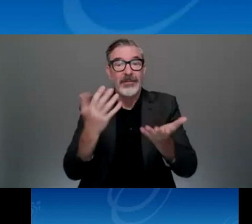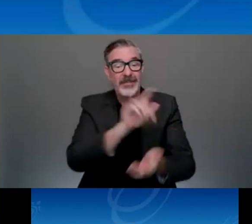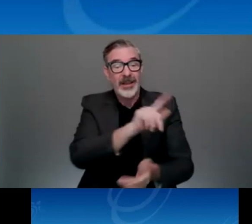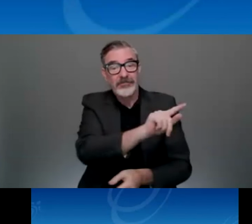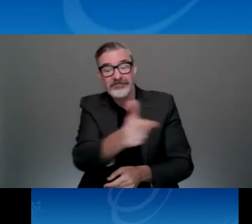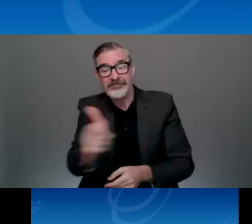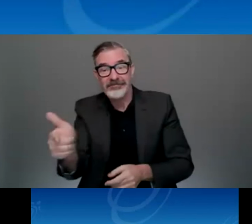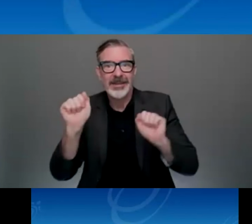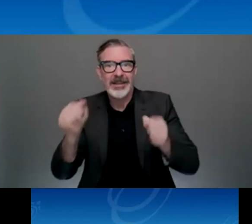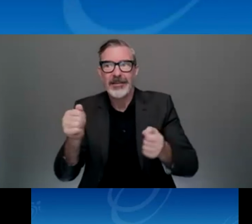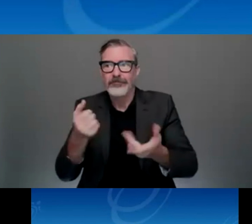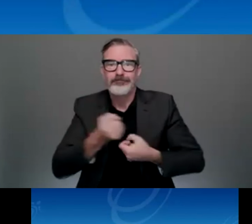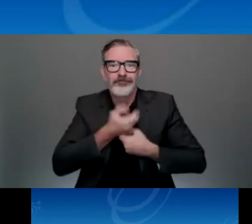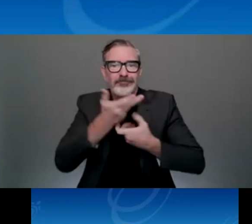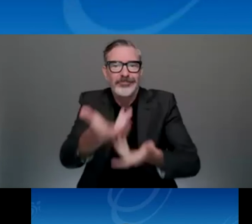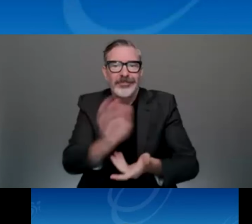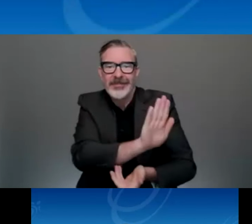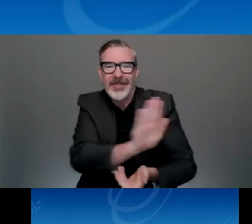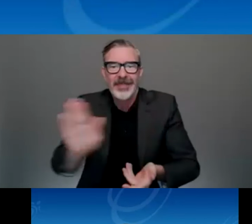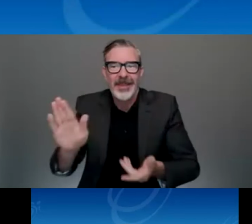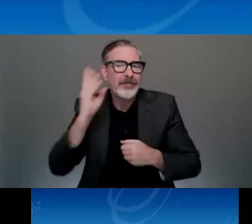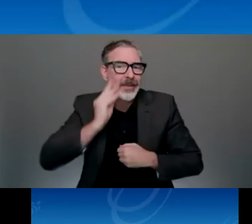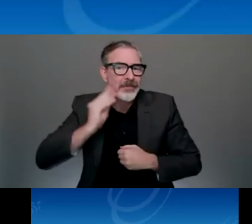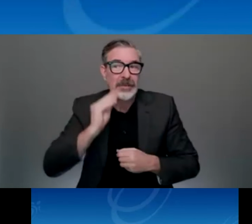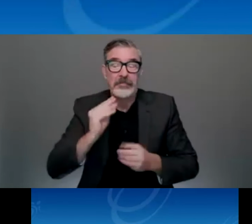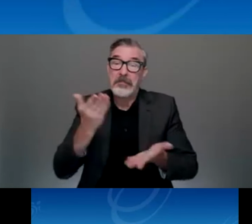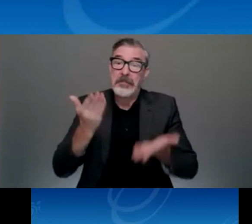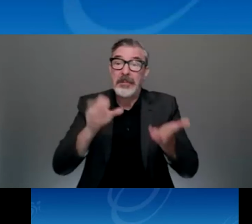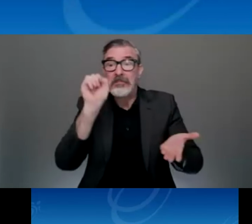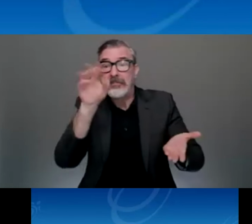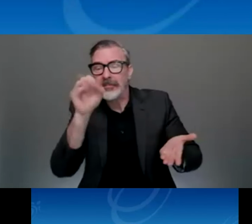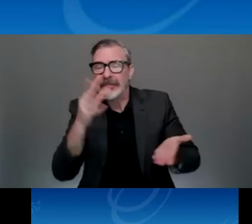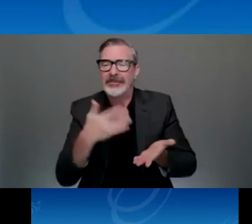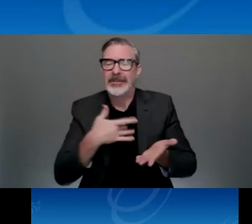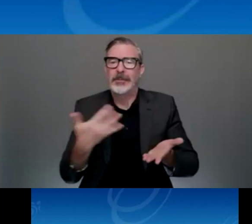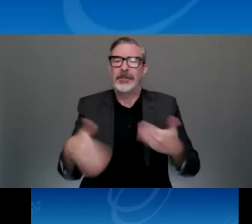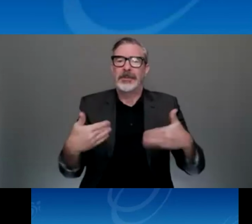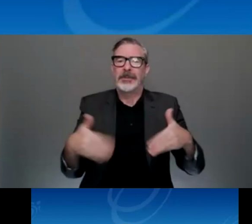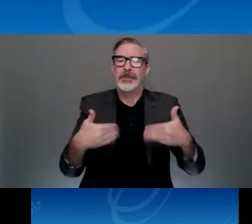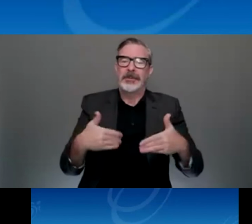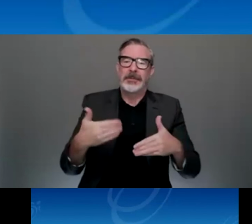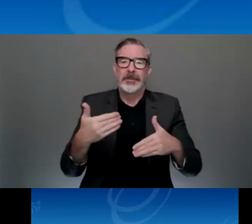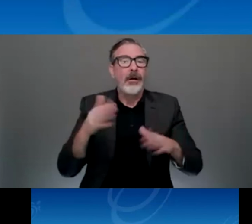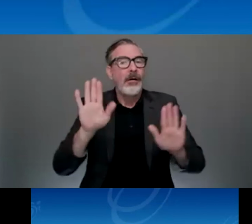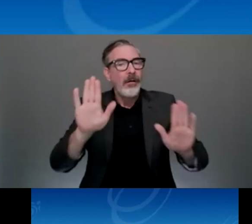And while that can be uncomfortable at times, that is how we learn new perspectives and grow.